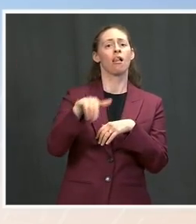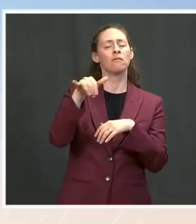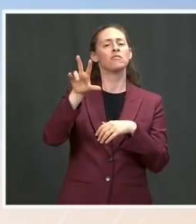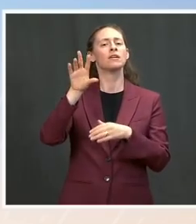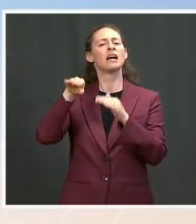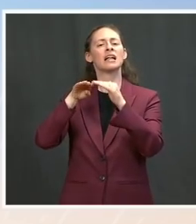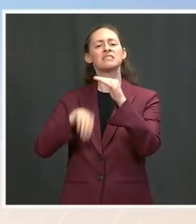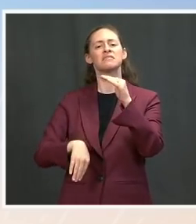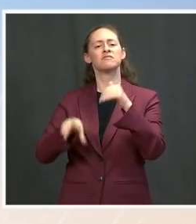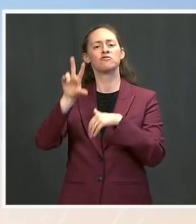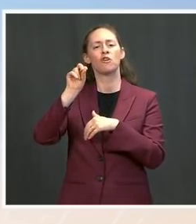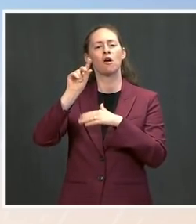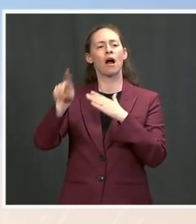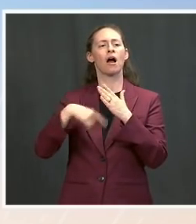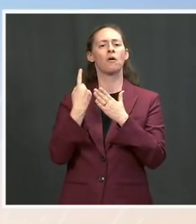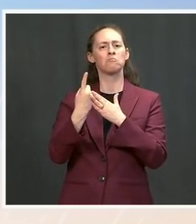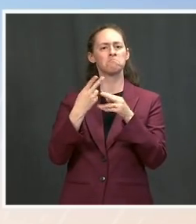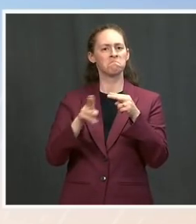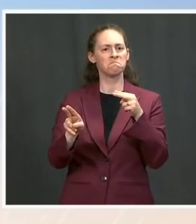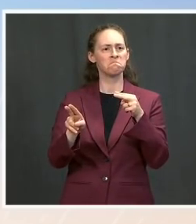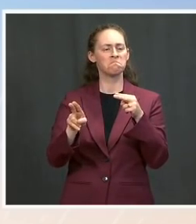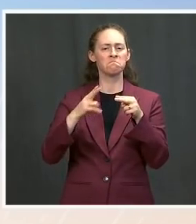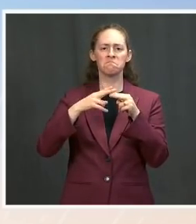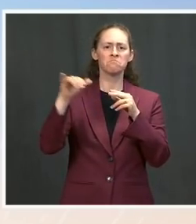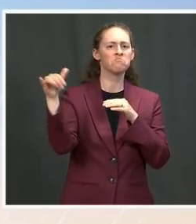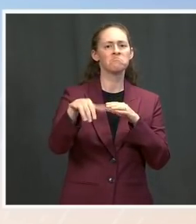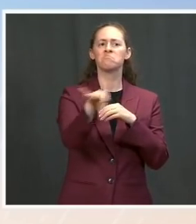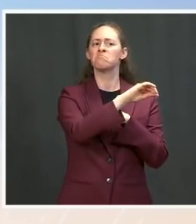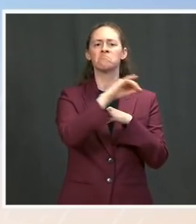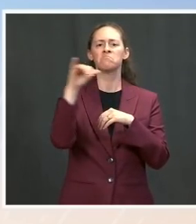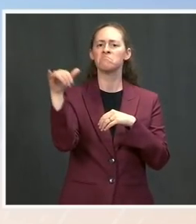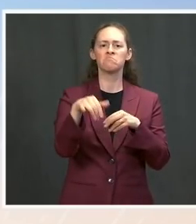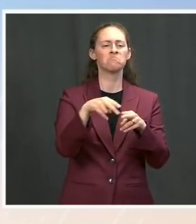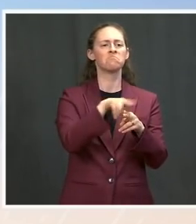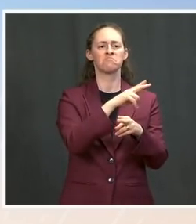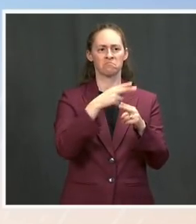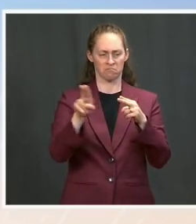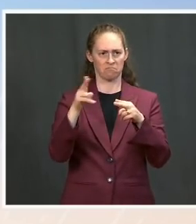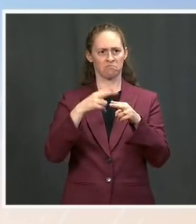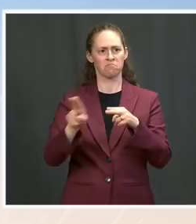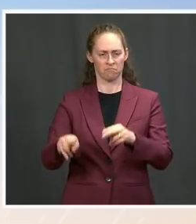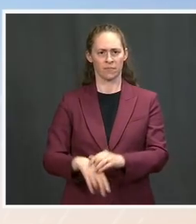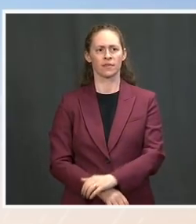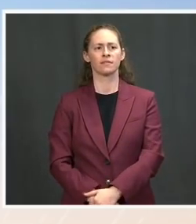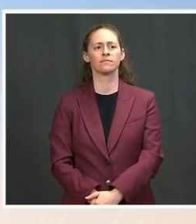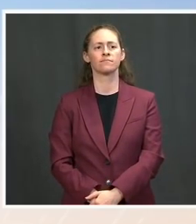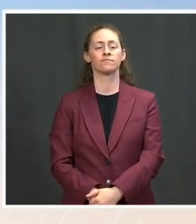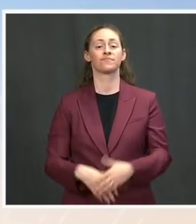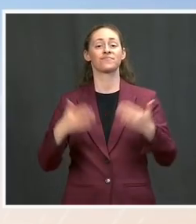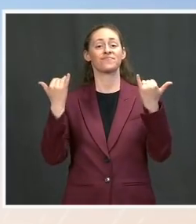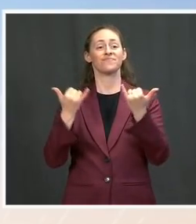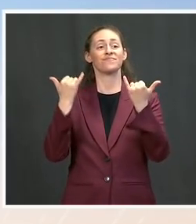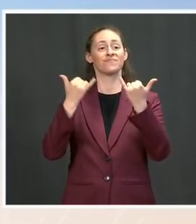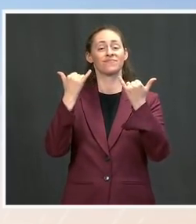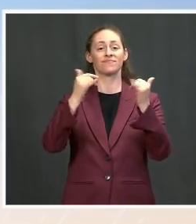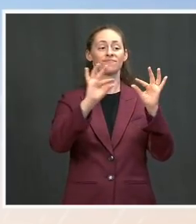announced that it will begin the process of reuniting a number of families who were separated by the policies of the previous administration.